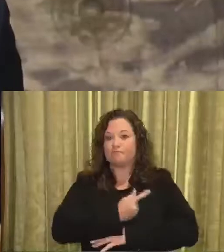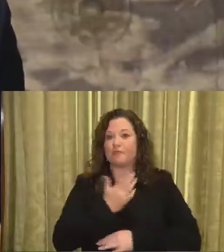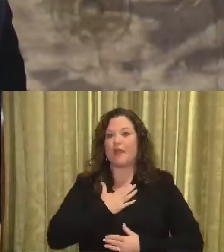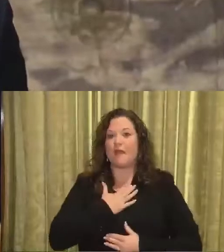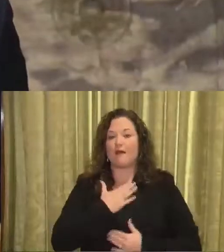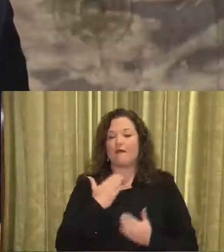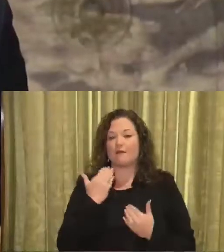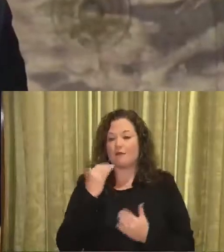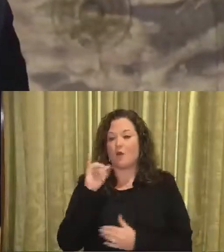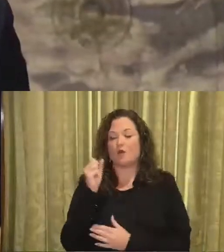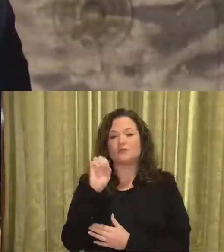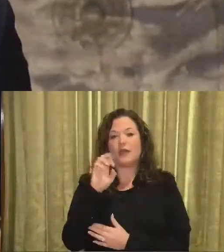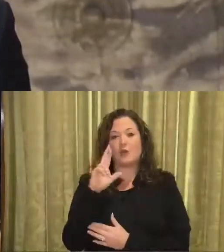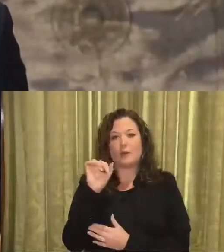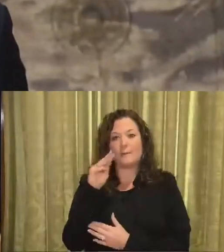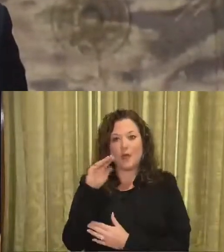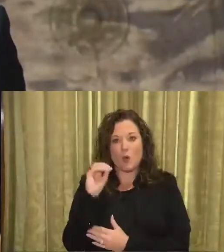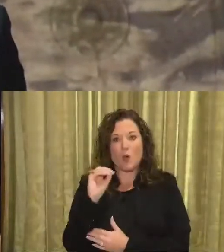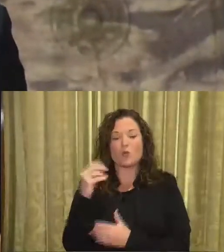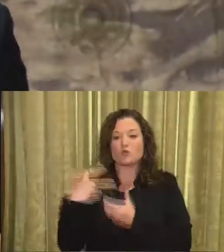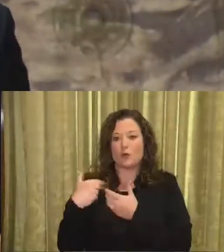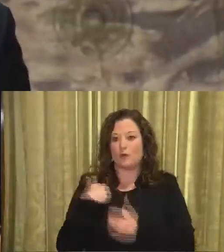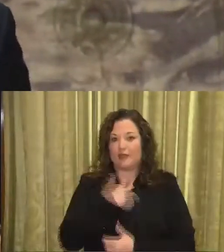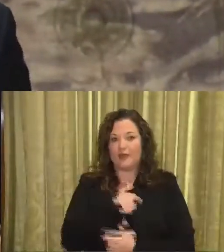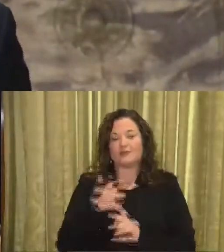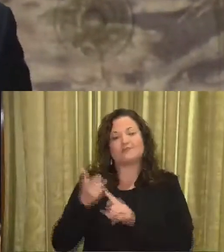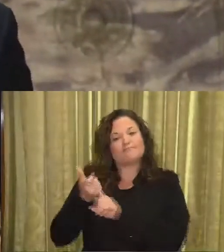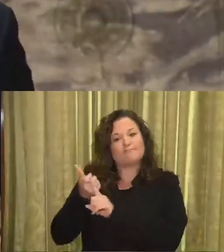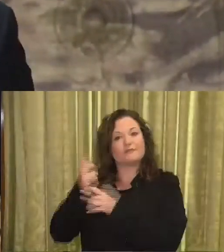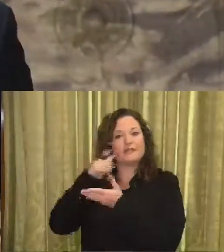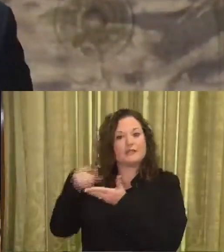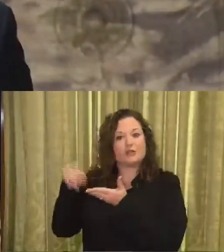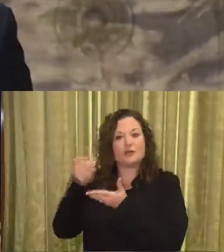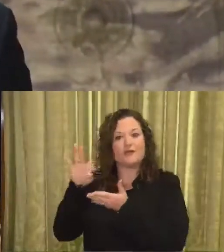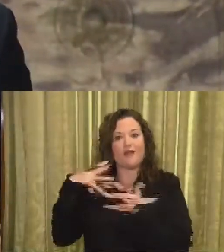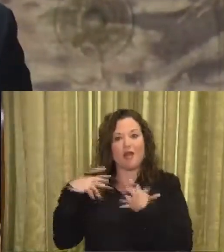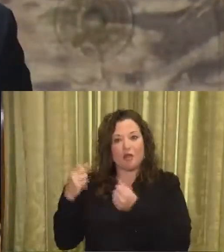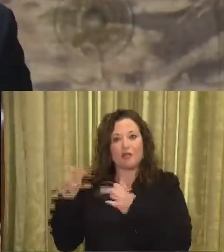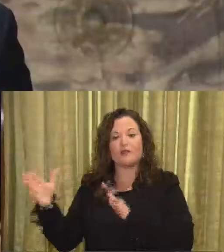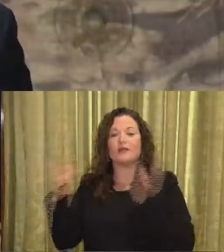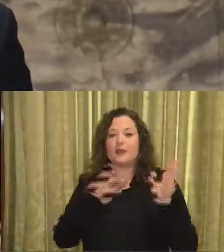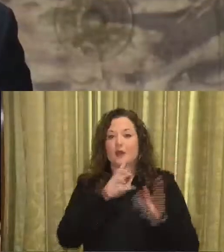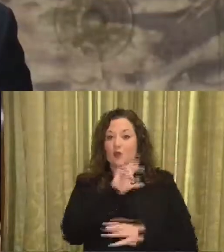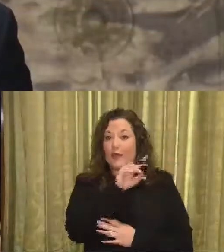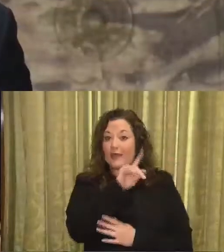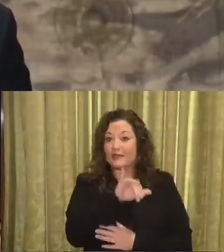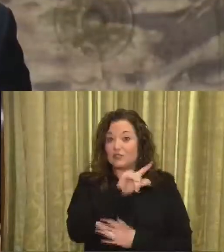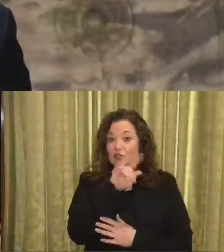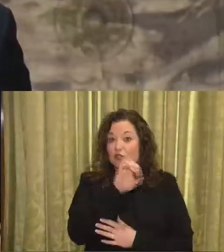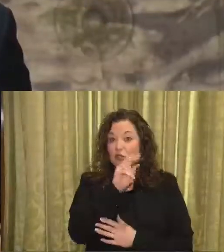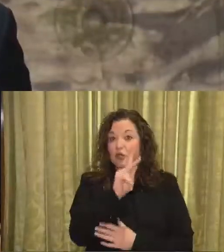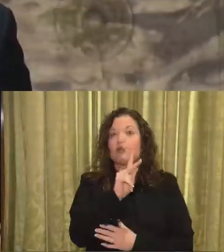our Secretary of Health, but also Randy Zook, the CEO of the Arkansas State Chamber